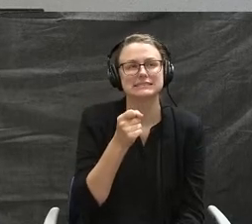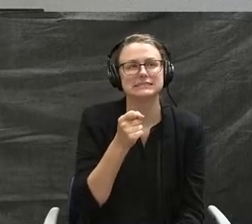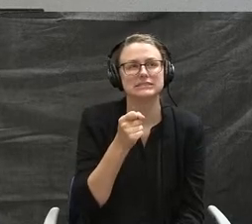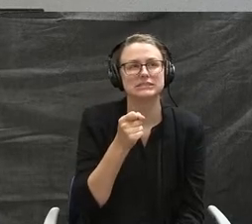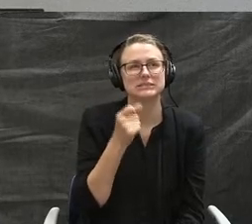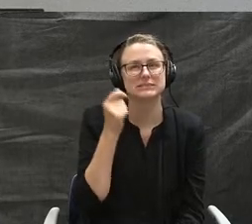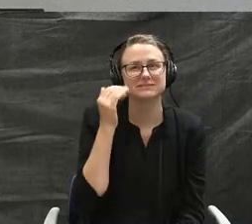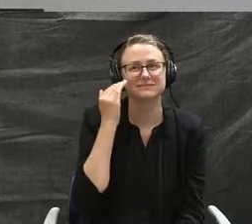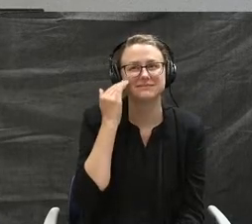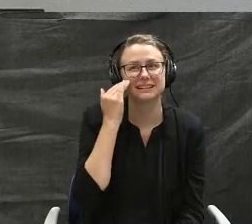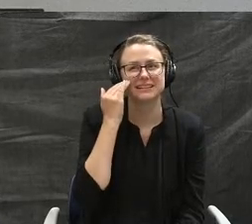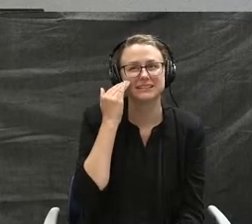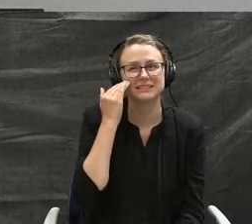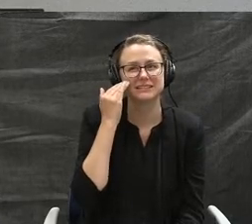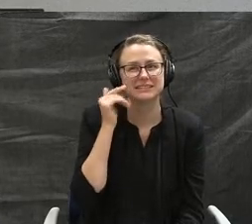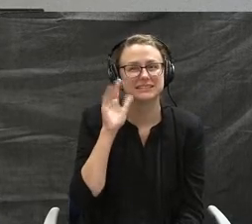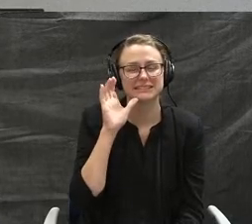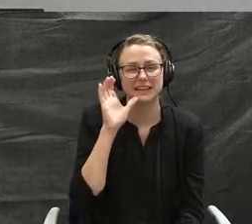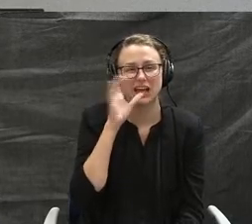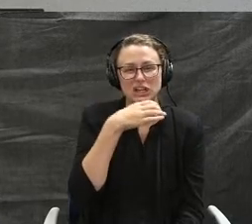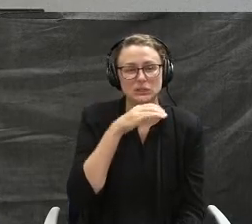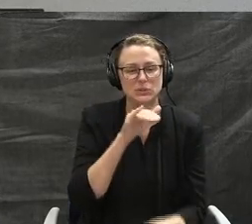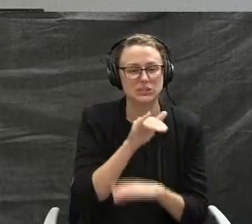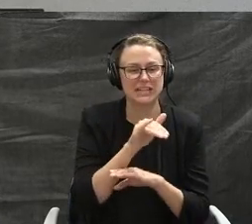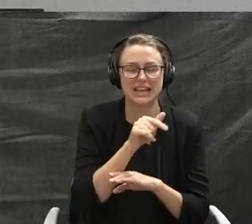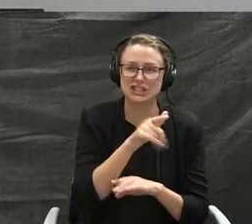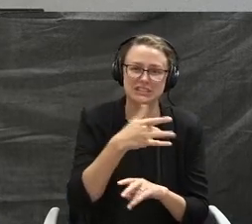Or she really wasn't available and she made herself available,